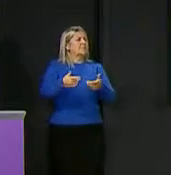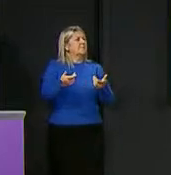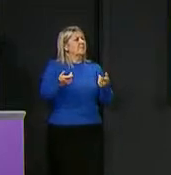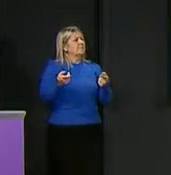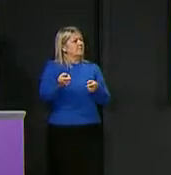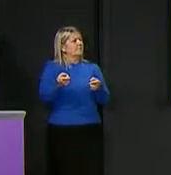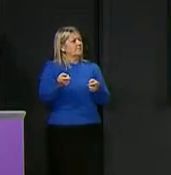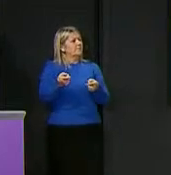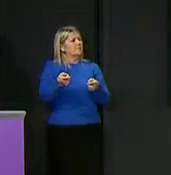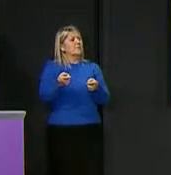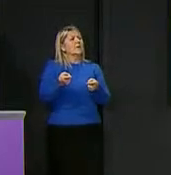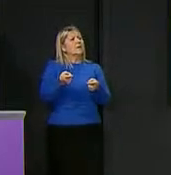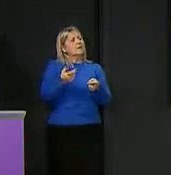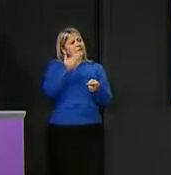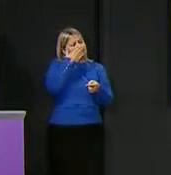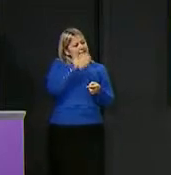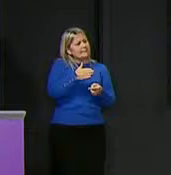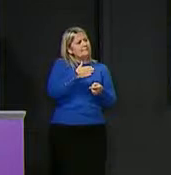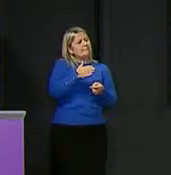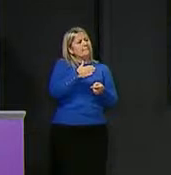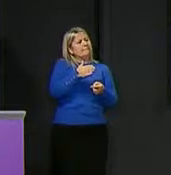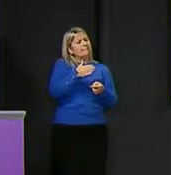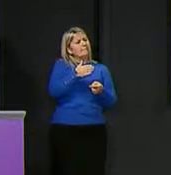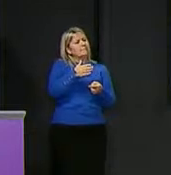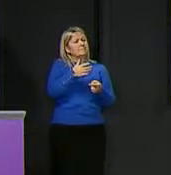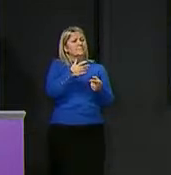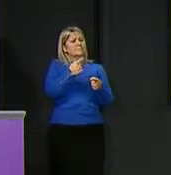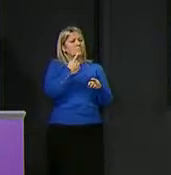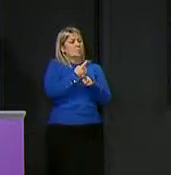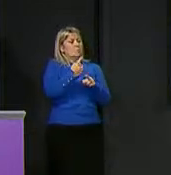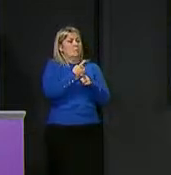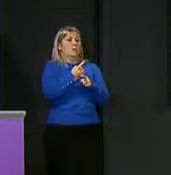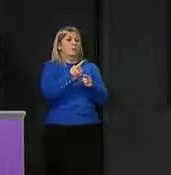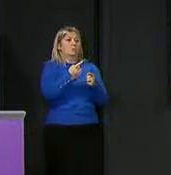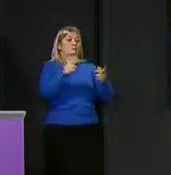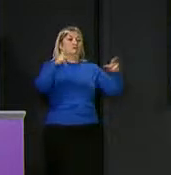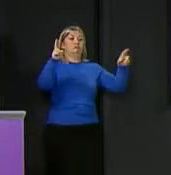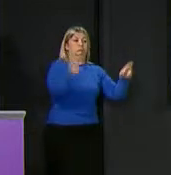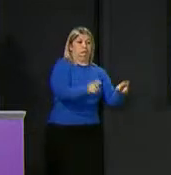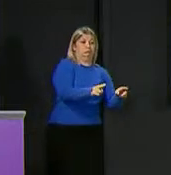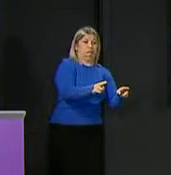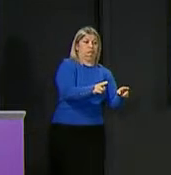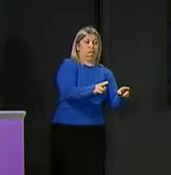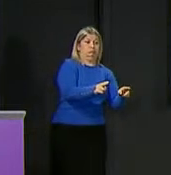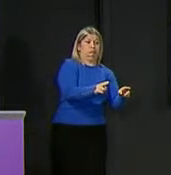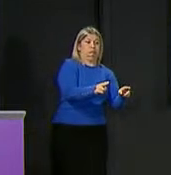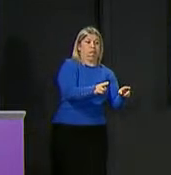in the year shows us that when activity levels go back to normal, cases just rise again. So what